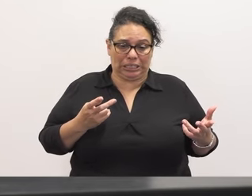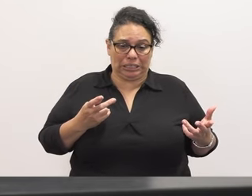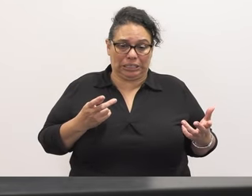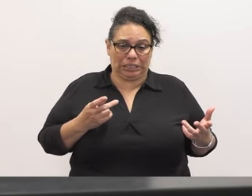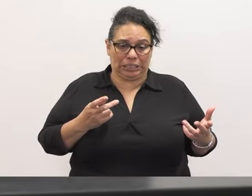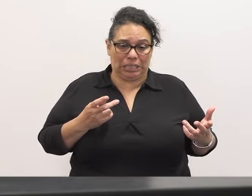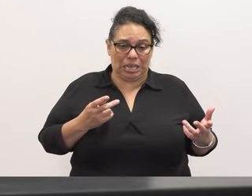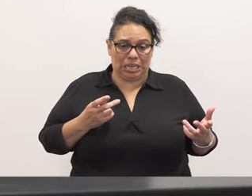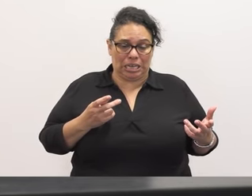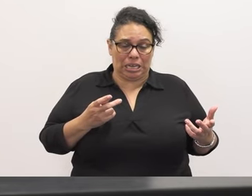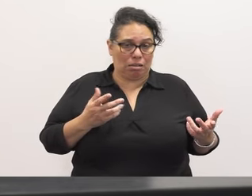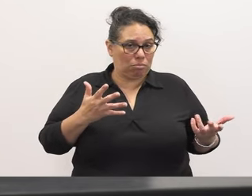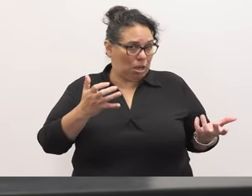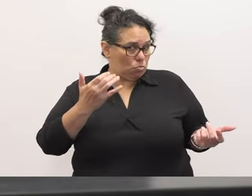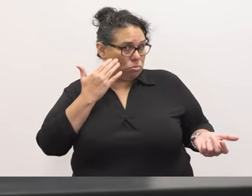I would like to know if there's a way